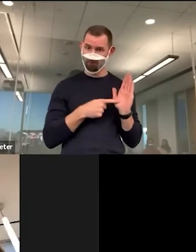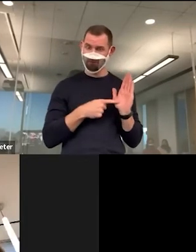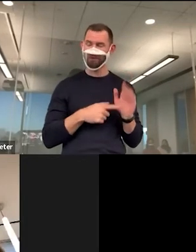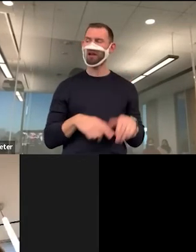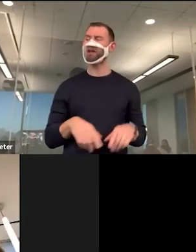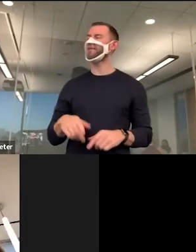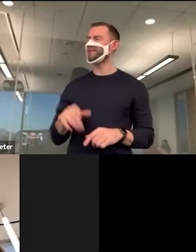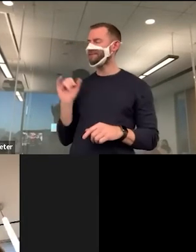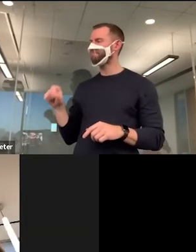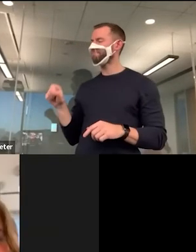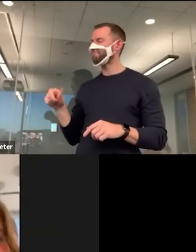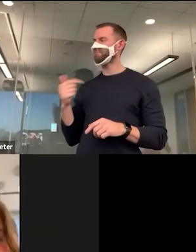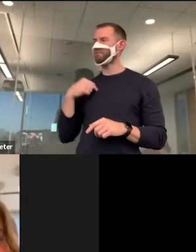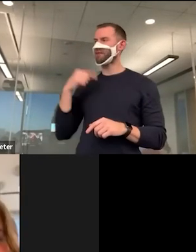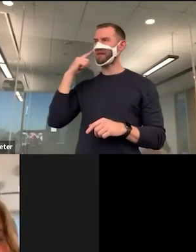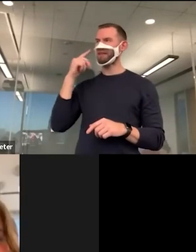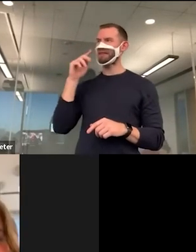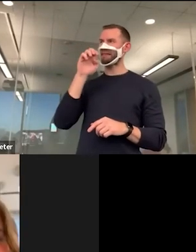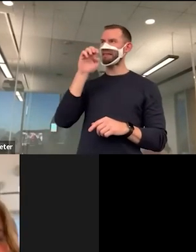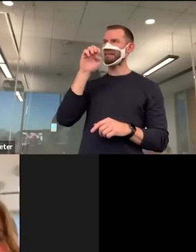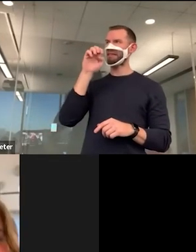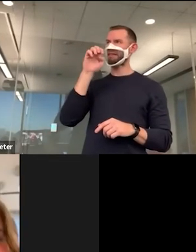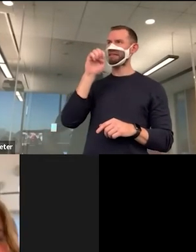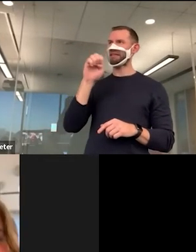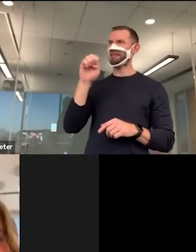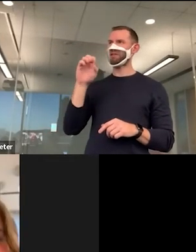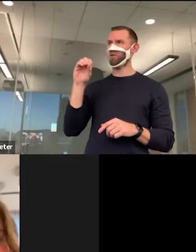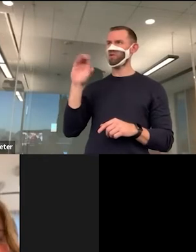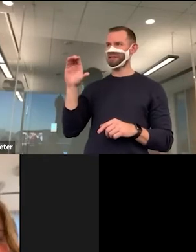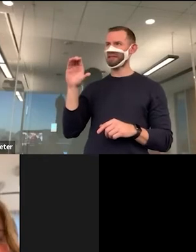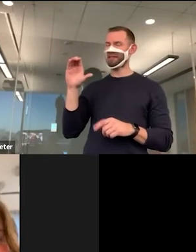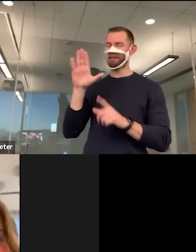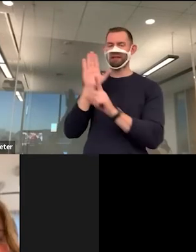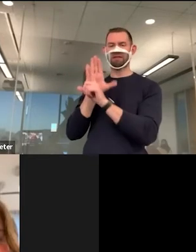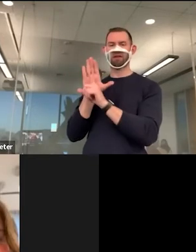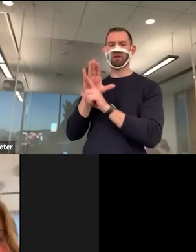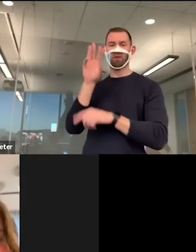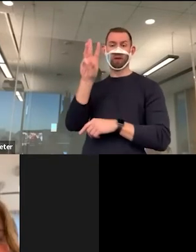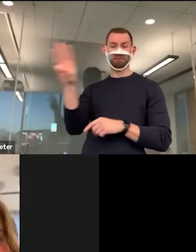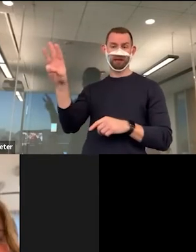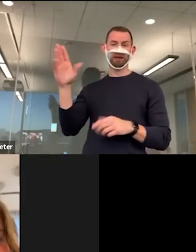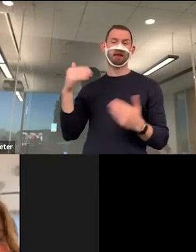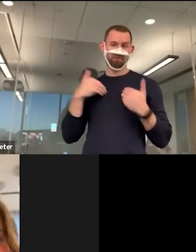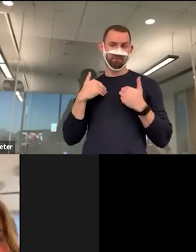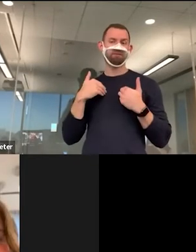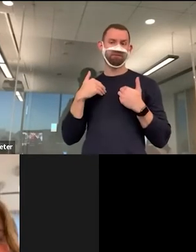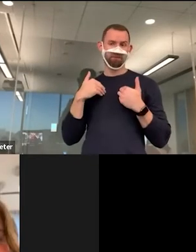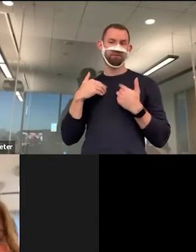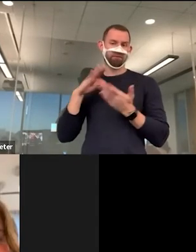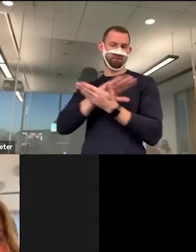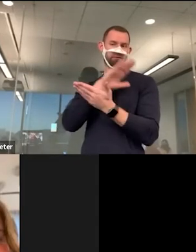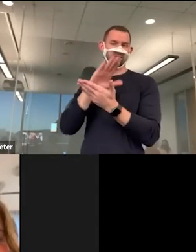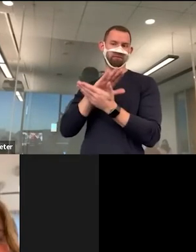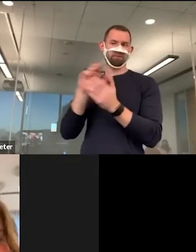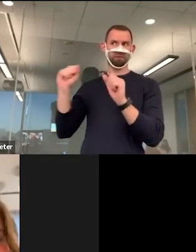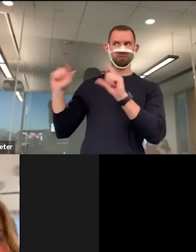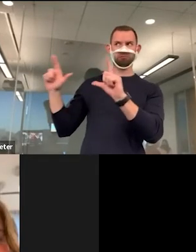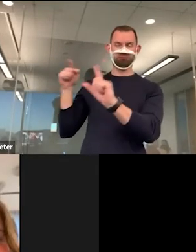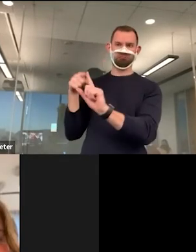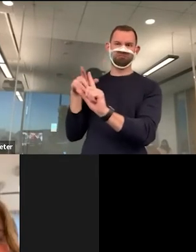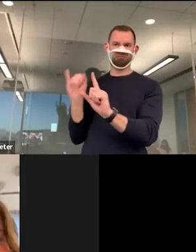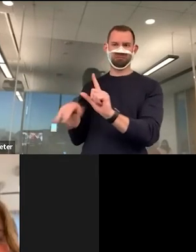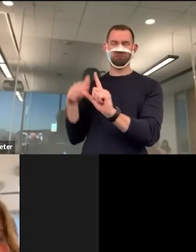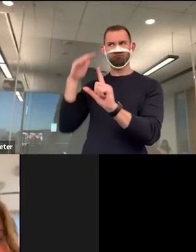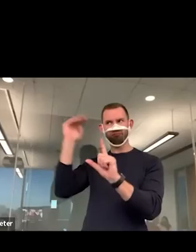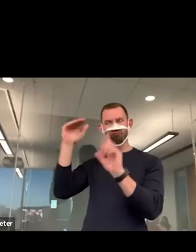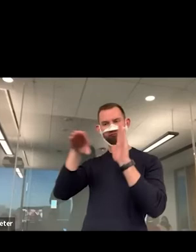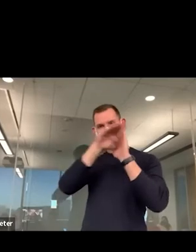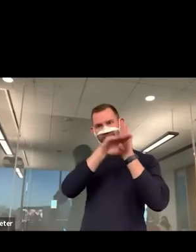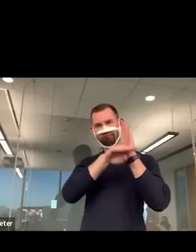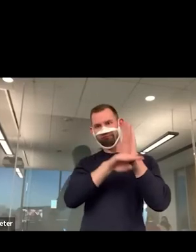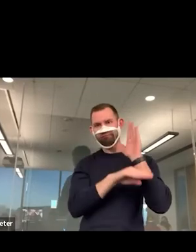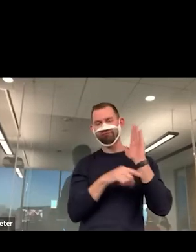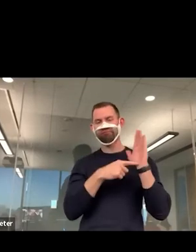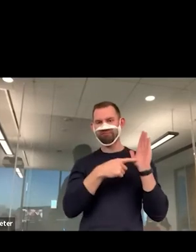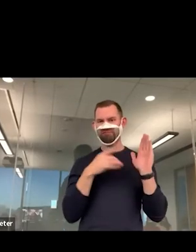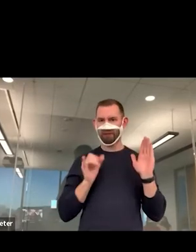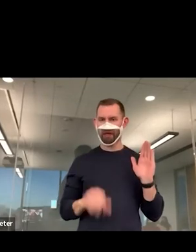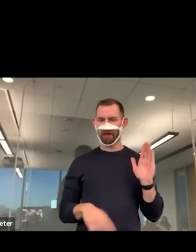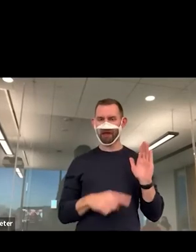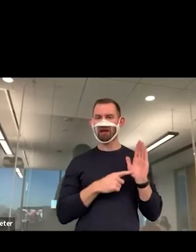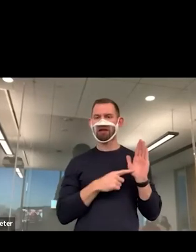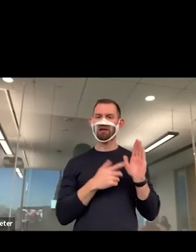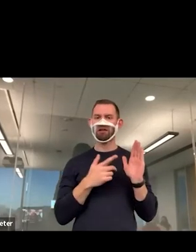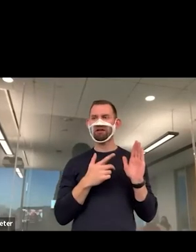the eeoc um on their website would have um documents um recommending that that the the um